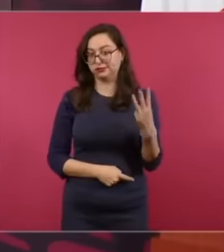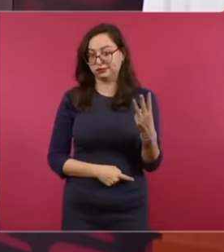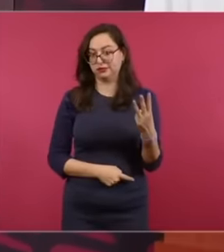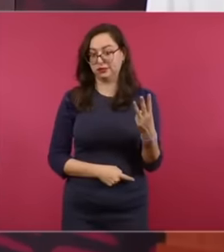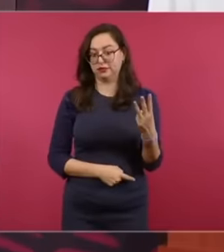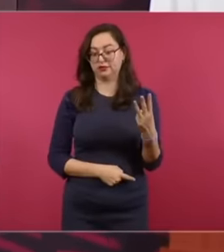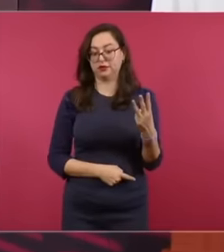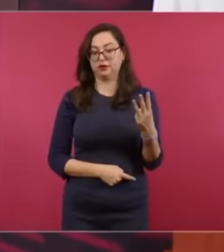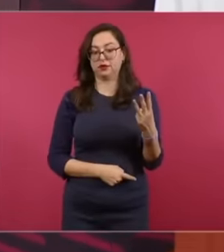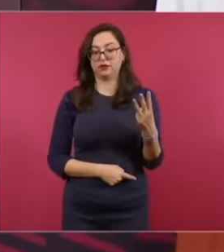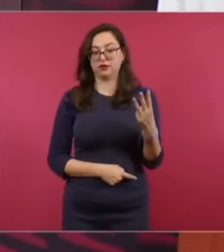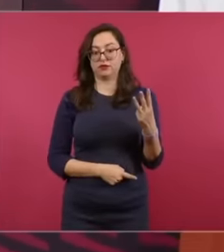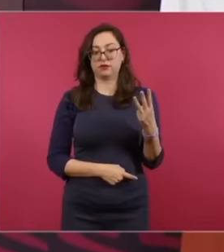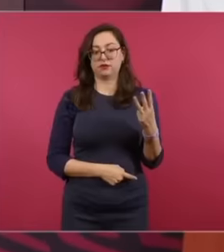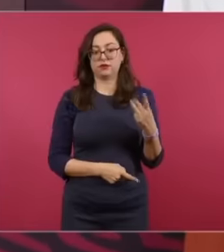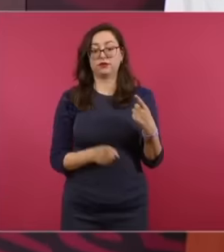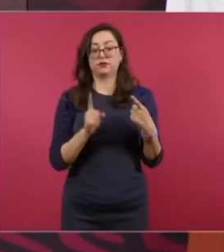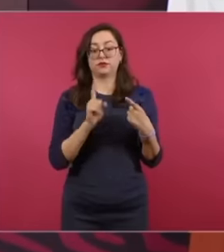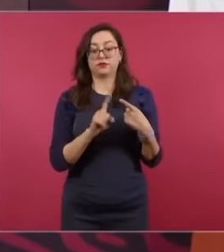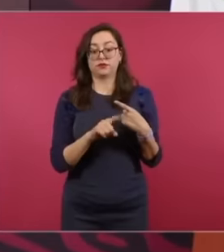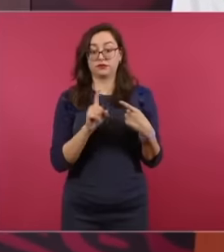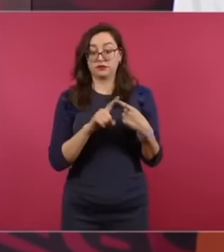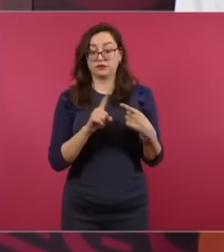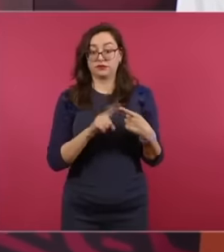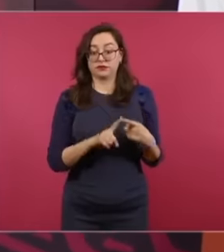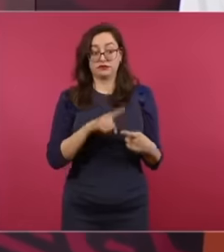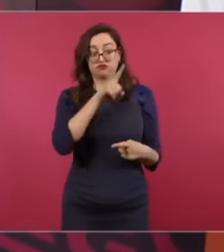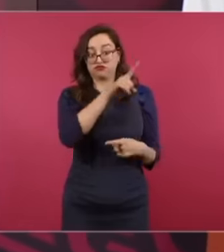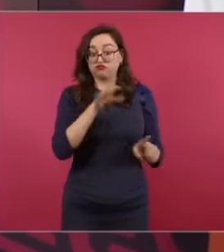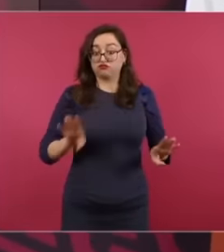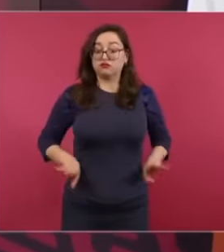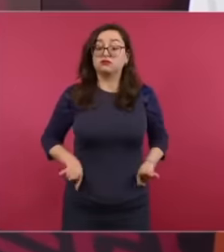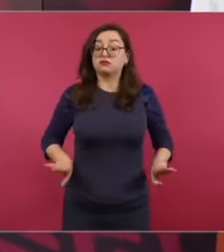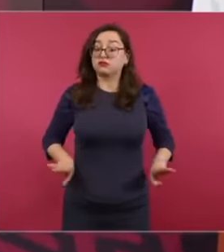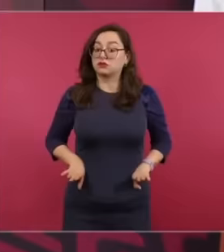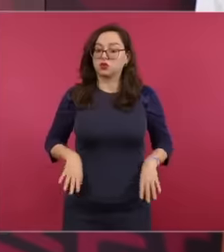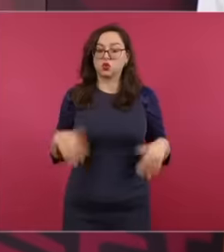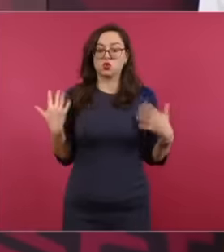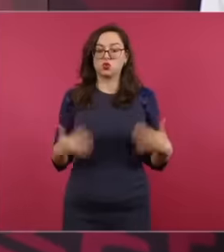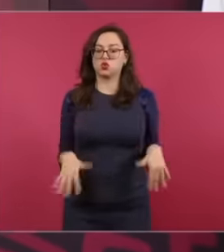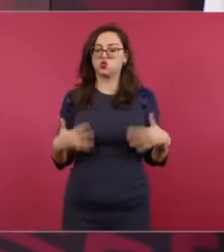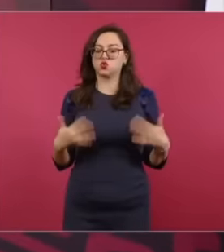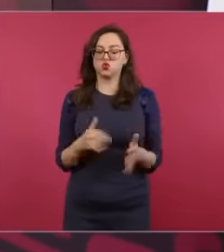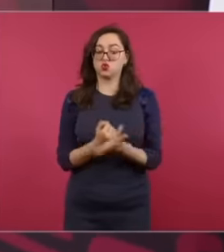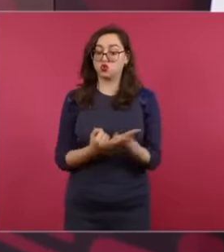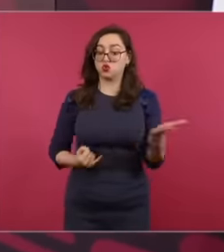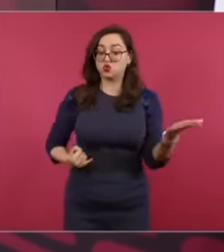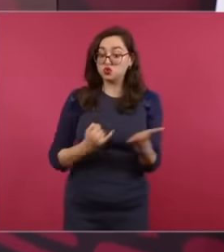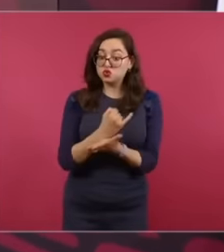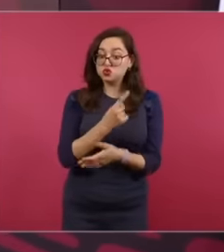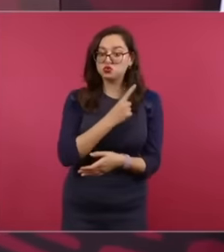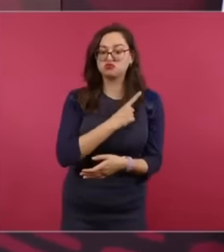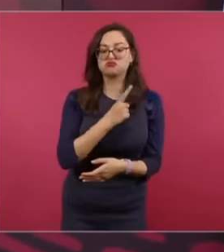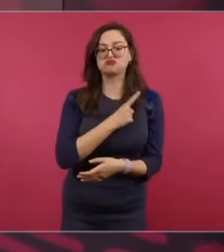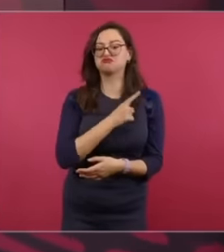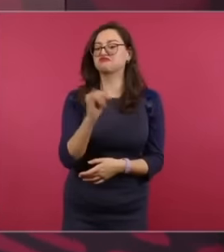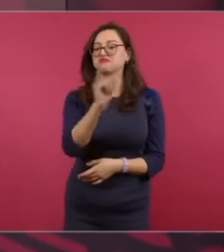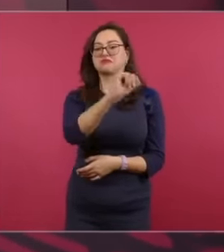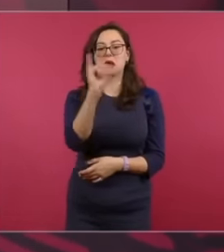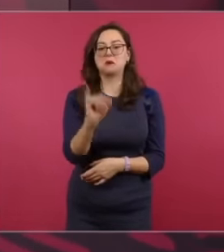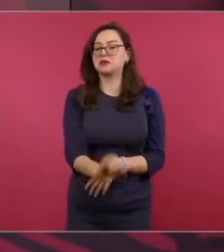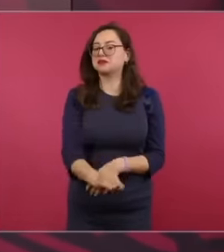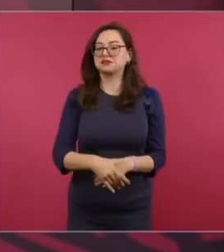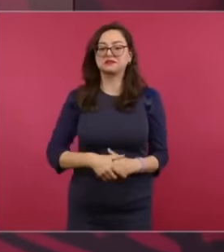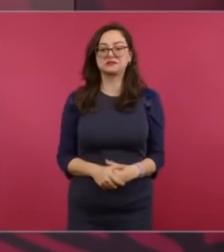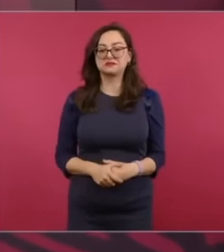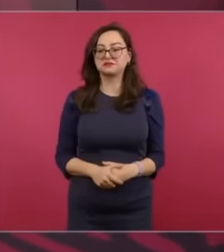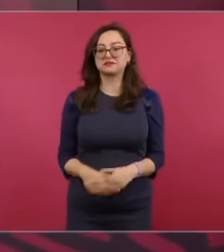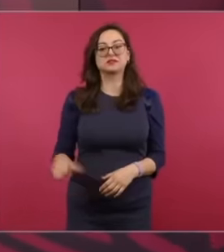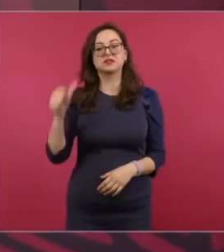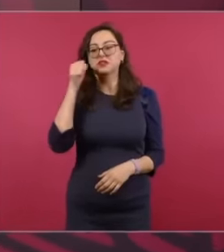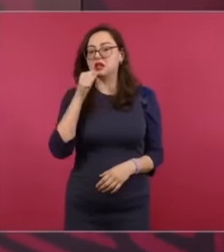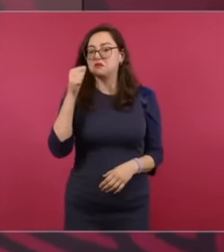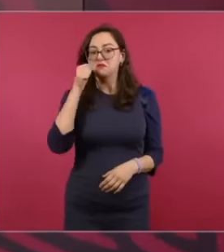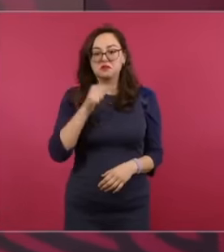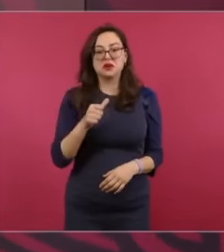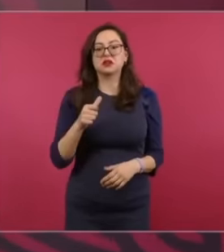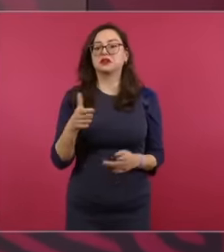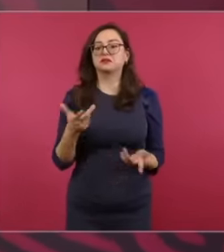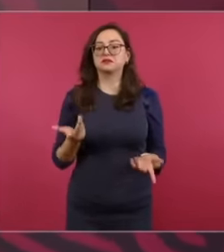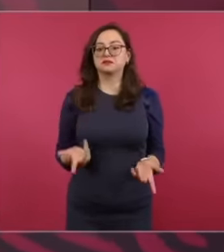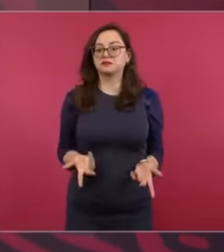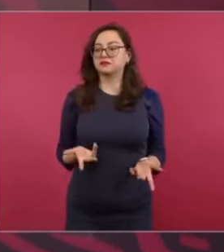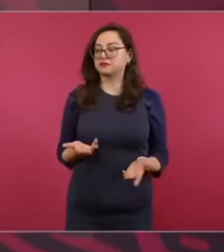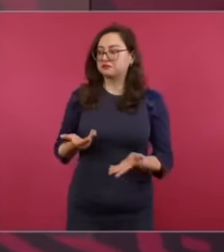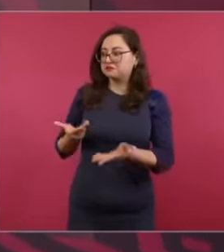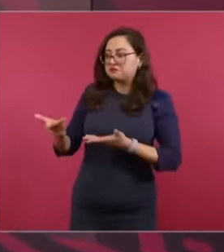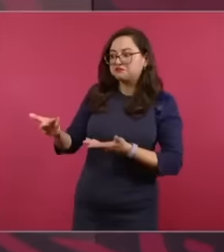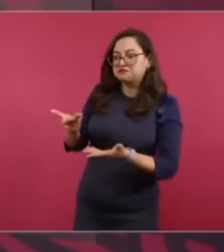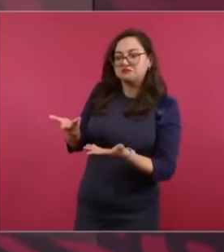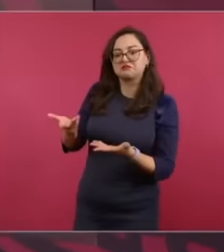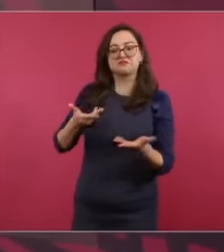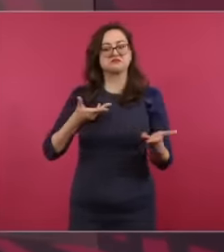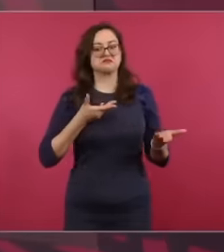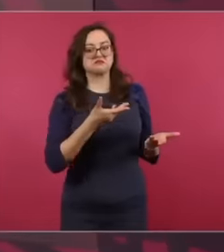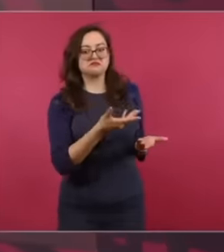and the qualitative one is that He has never made a unilateral decision, that is to say, if there is no